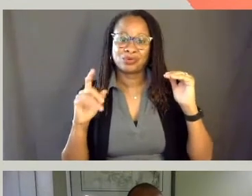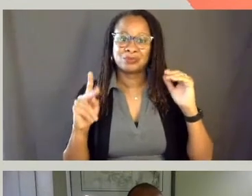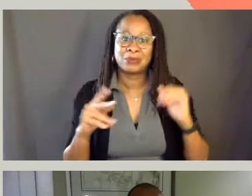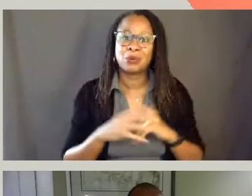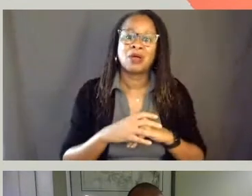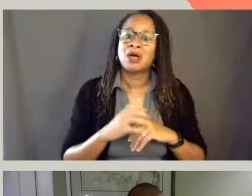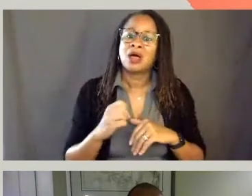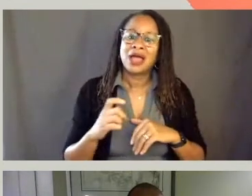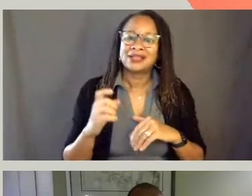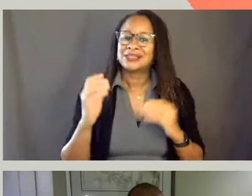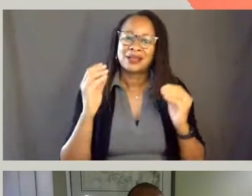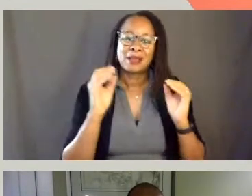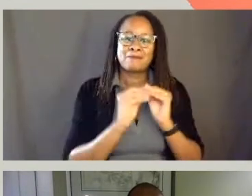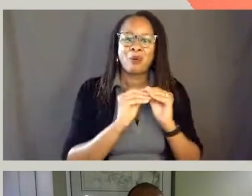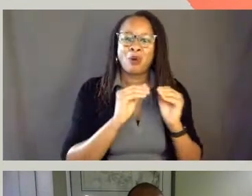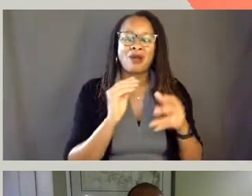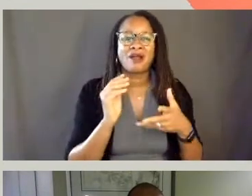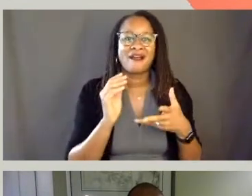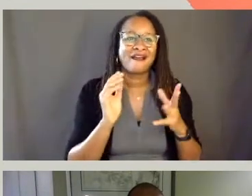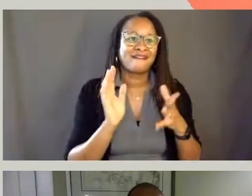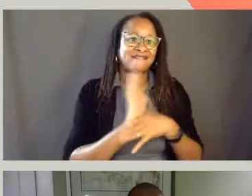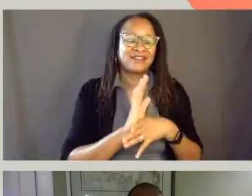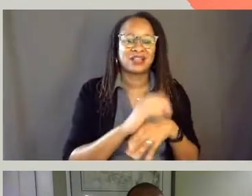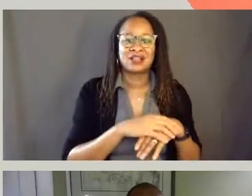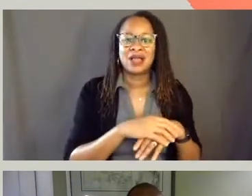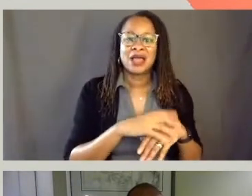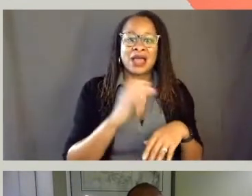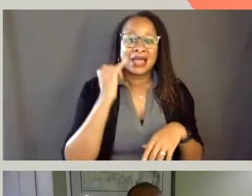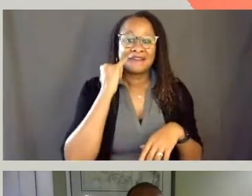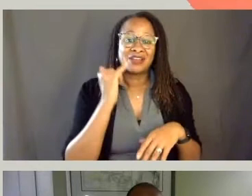an African-American community if you cut to the White professor, you know,